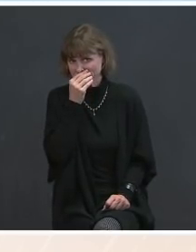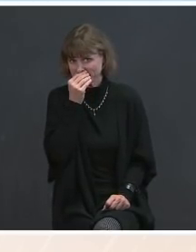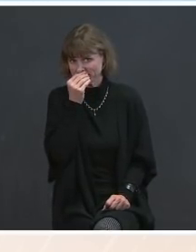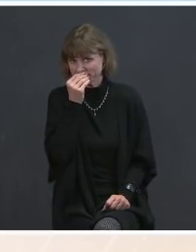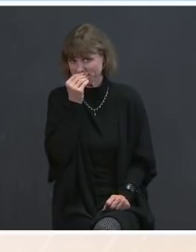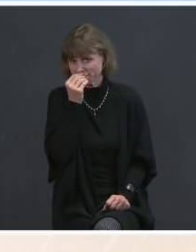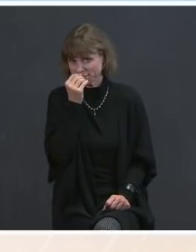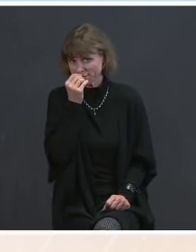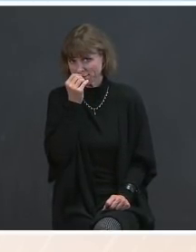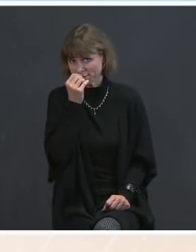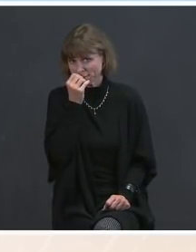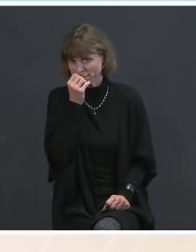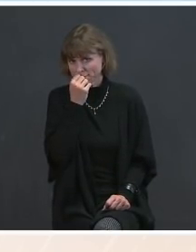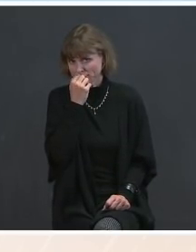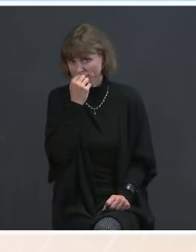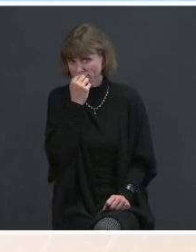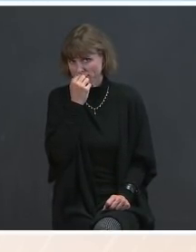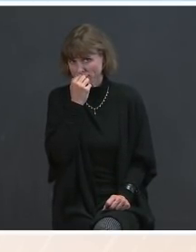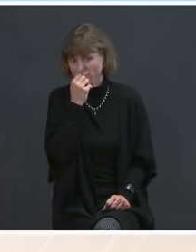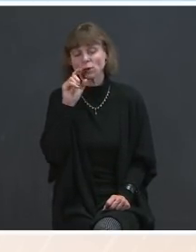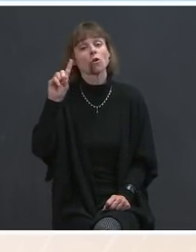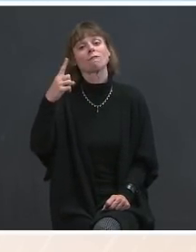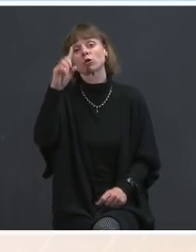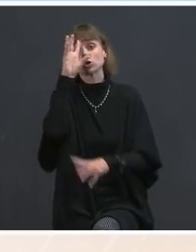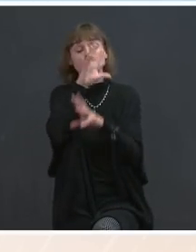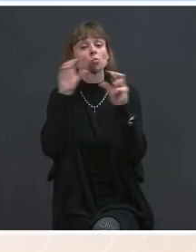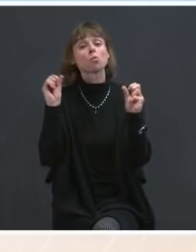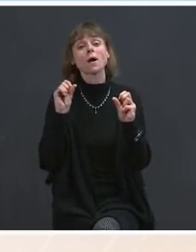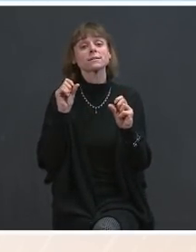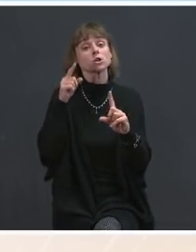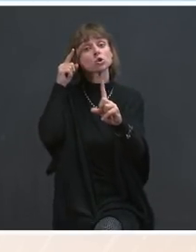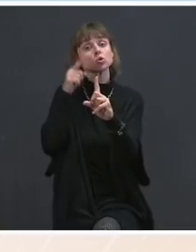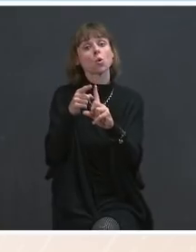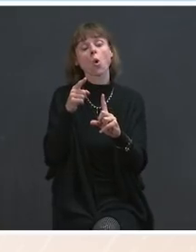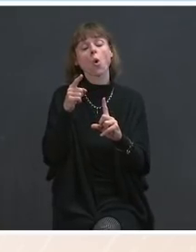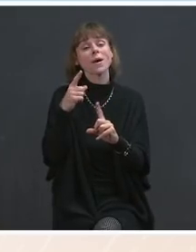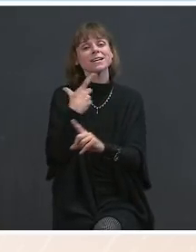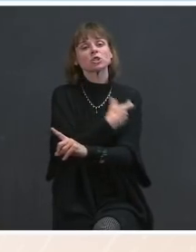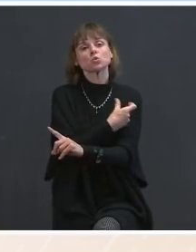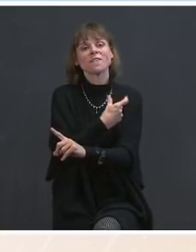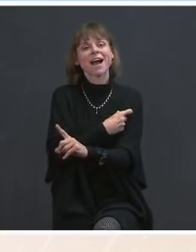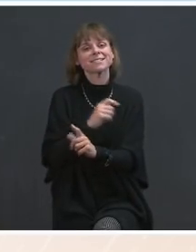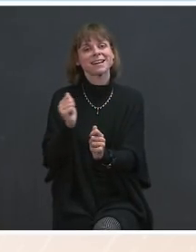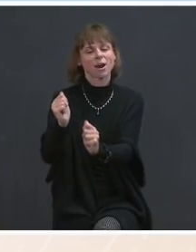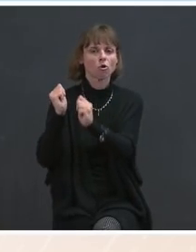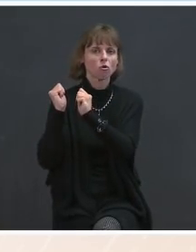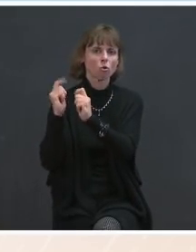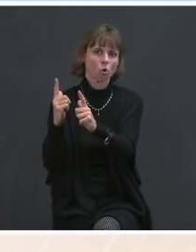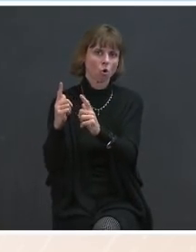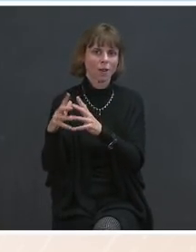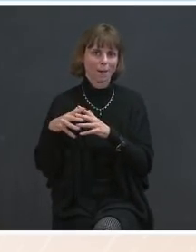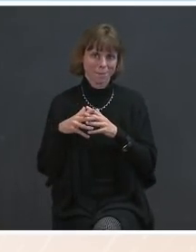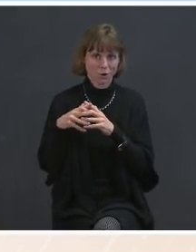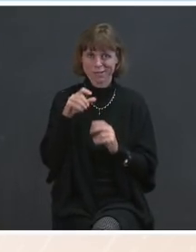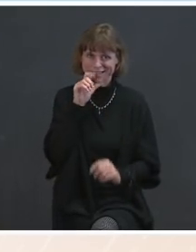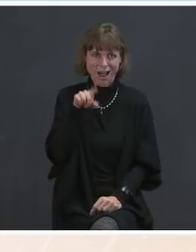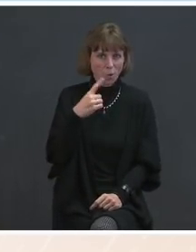First, the President's goal is to vaccinate all Americans, not just those who voted for him. Right now, the phase we're in